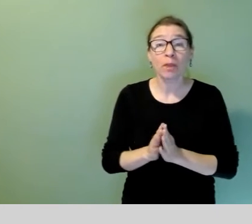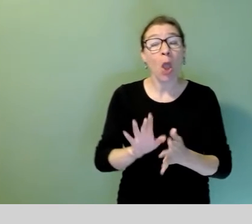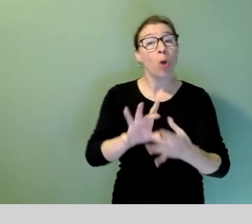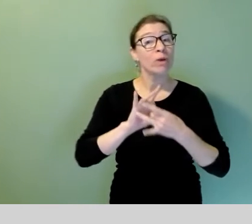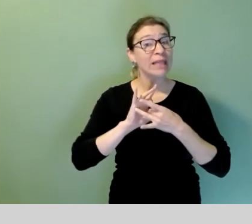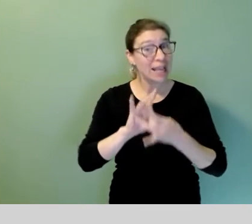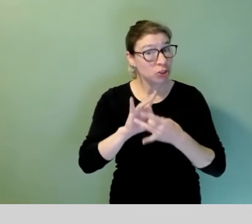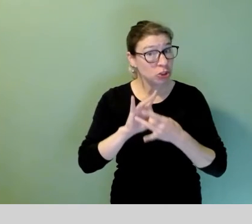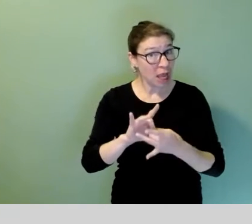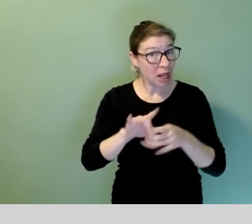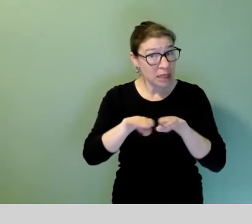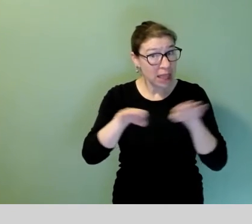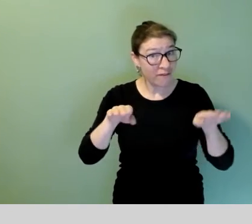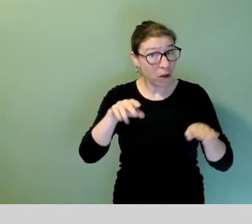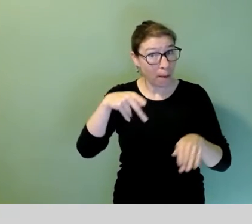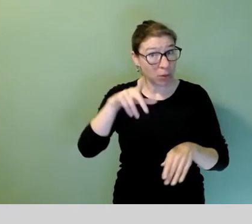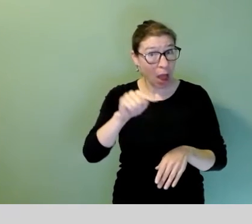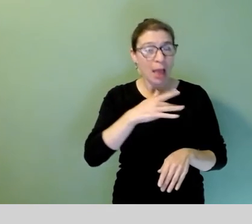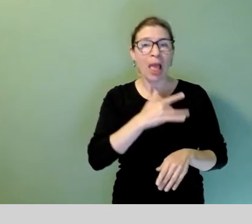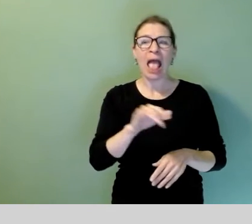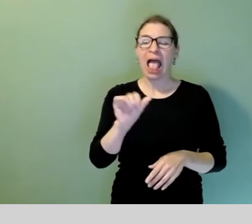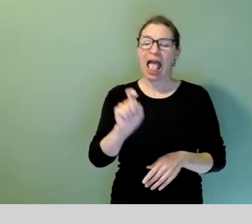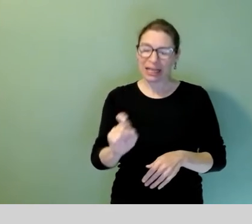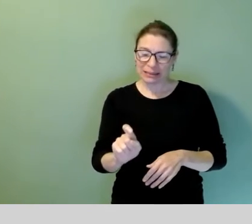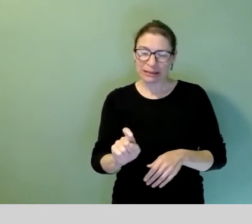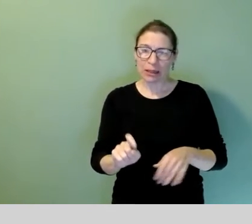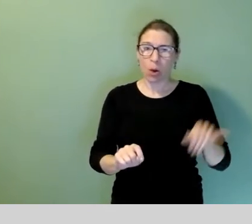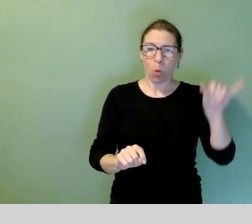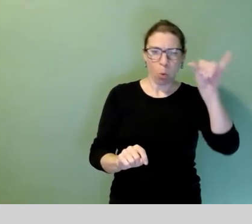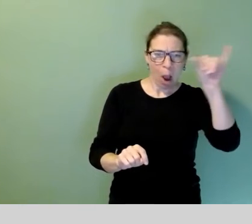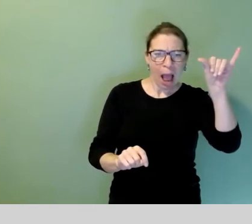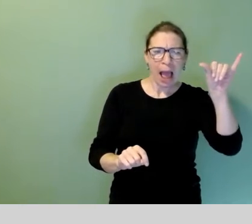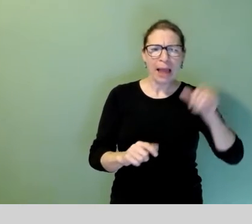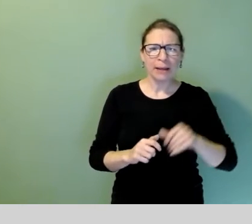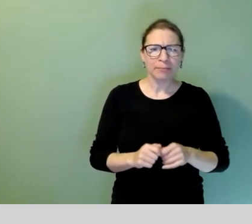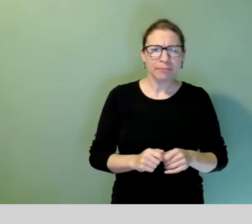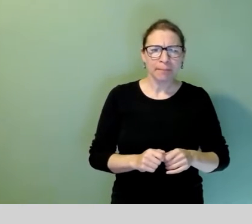have an X variable, a Y variable, a hue, possibly style.